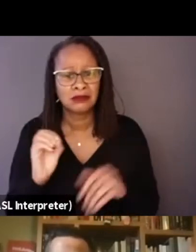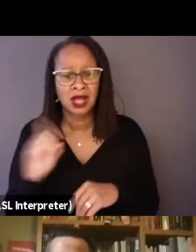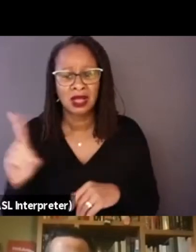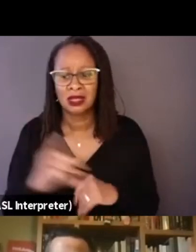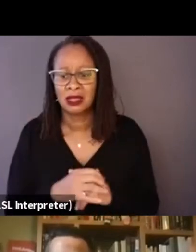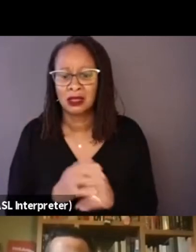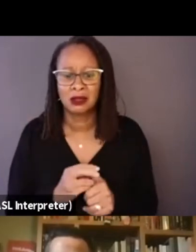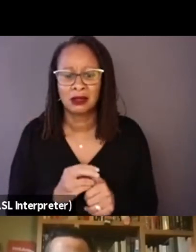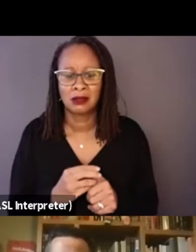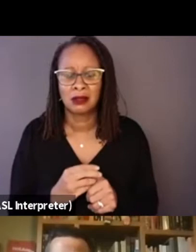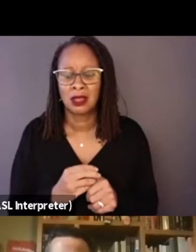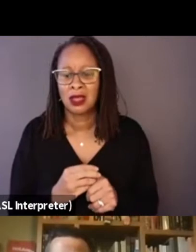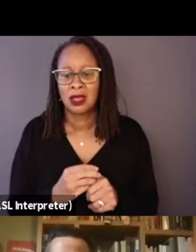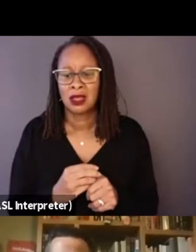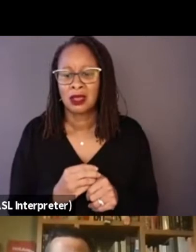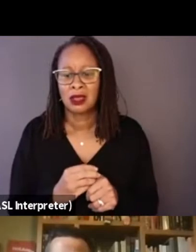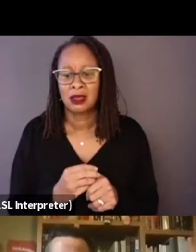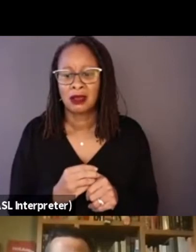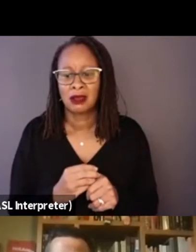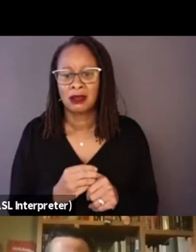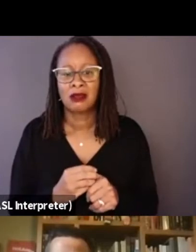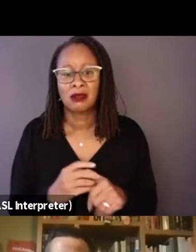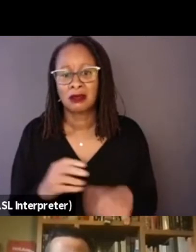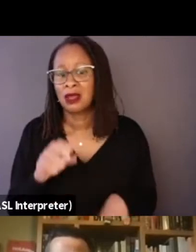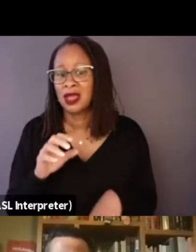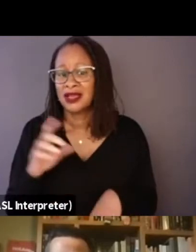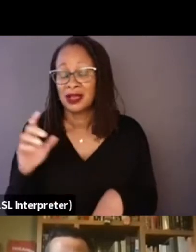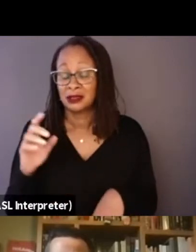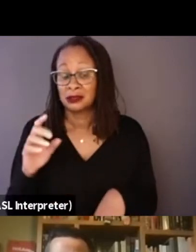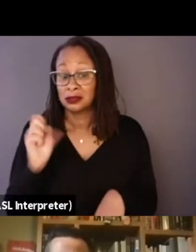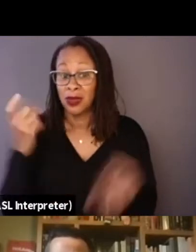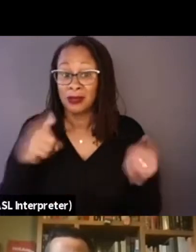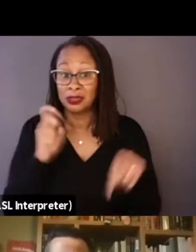It's always, it's a challenge, because you travel... (feedback continues)